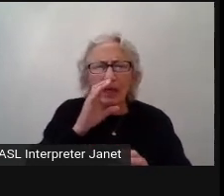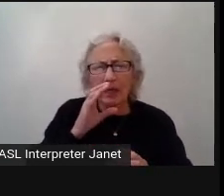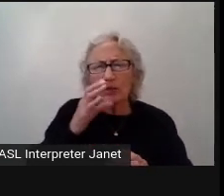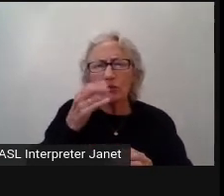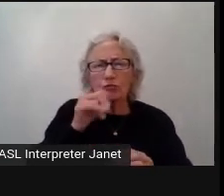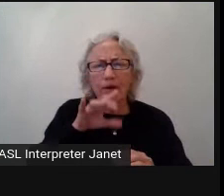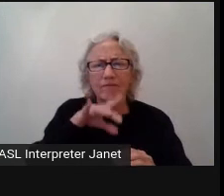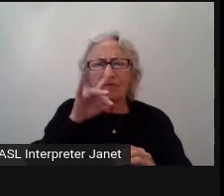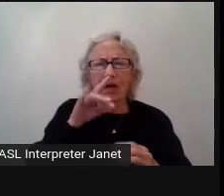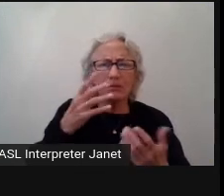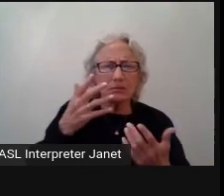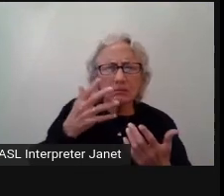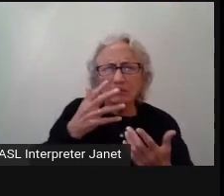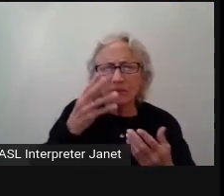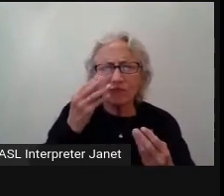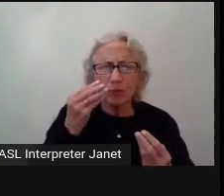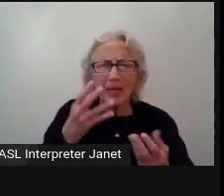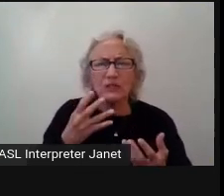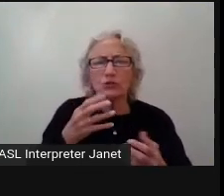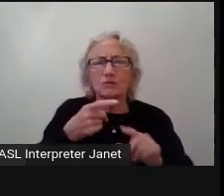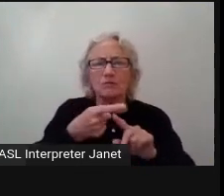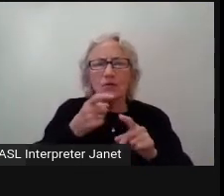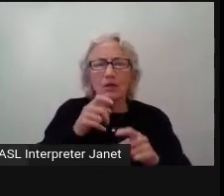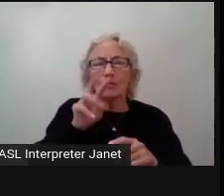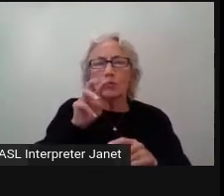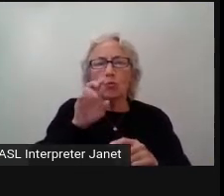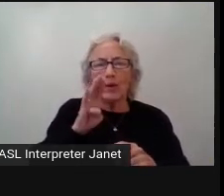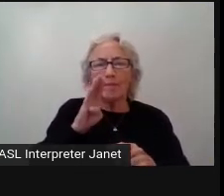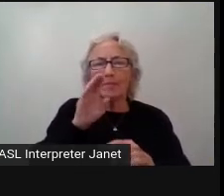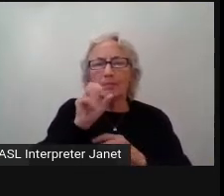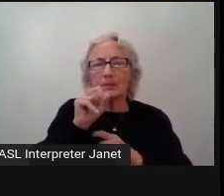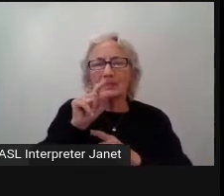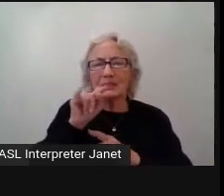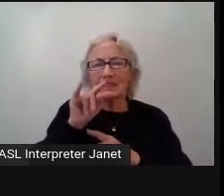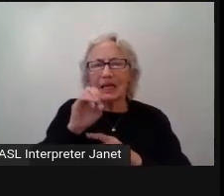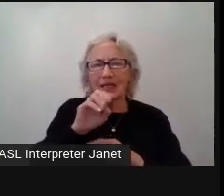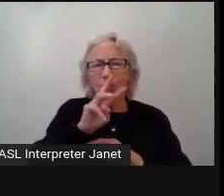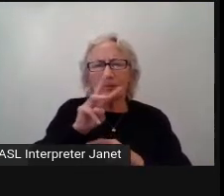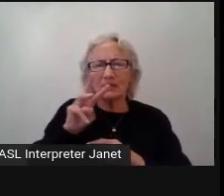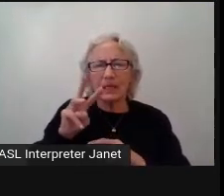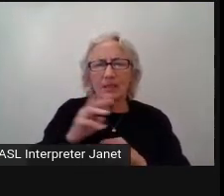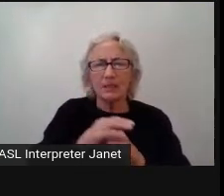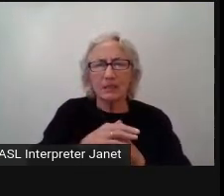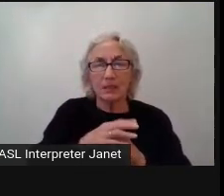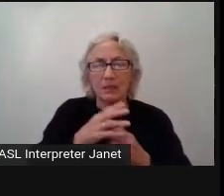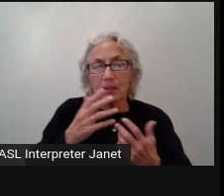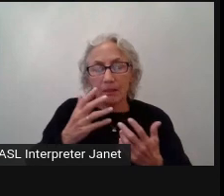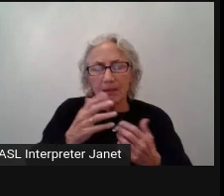and you click the tabular key, the Tab key, you see,